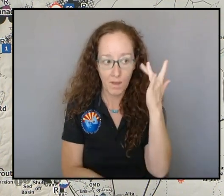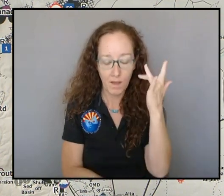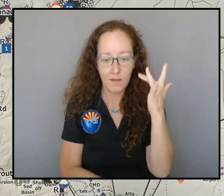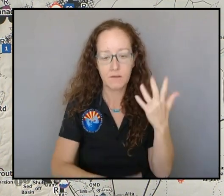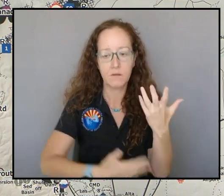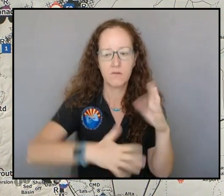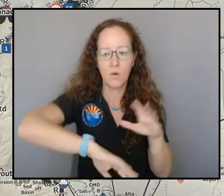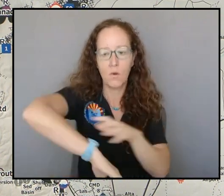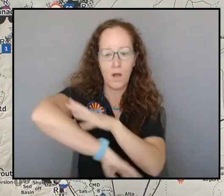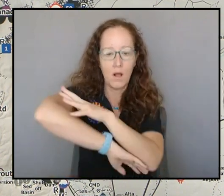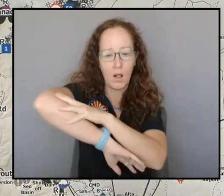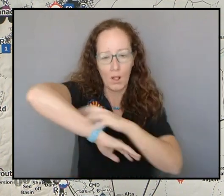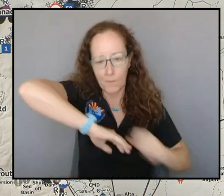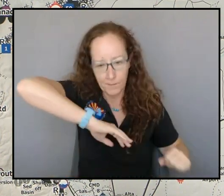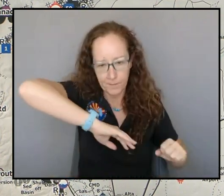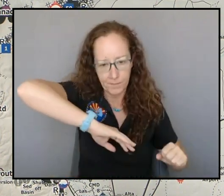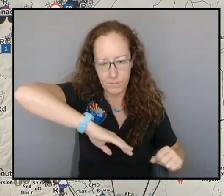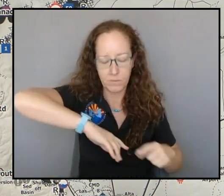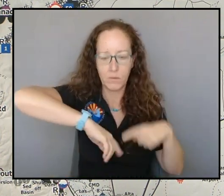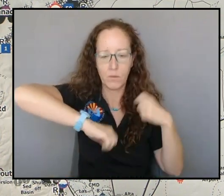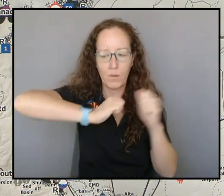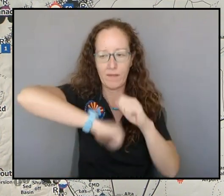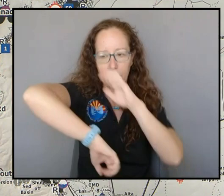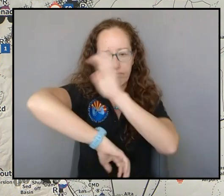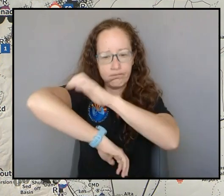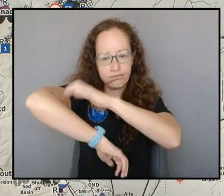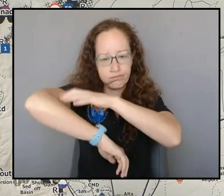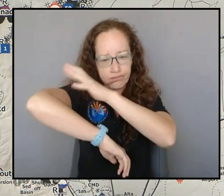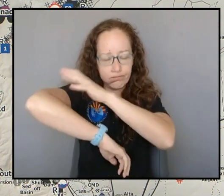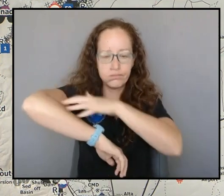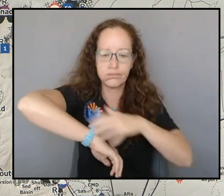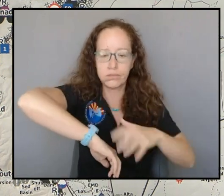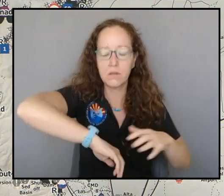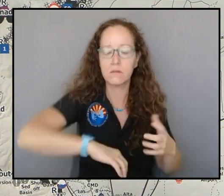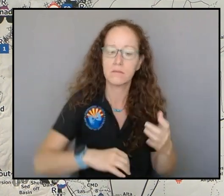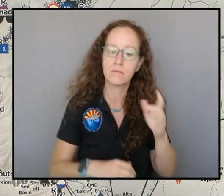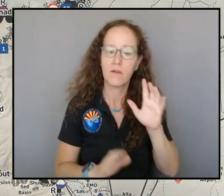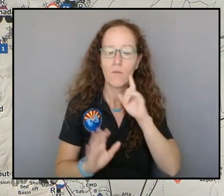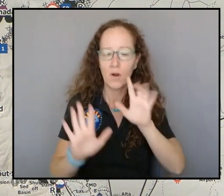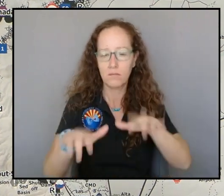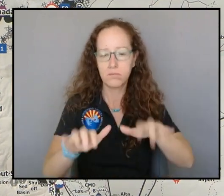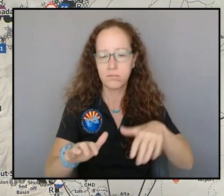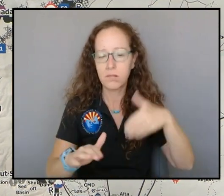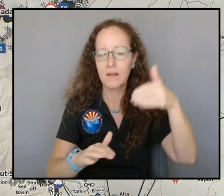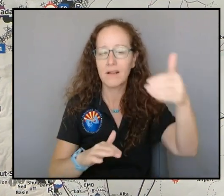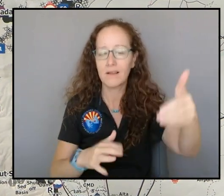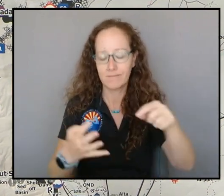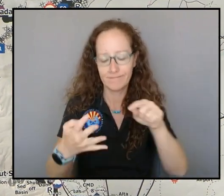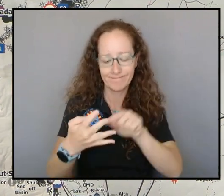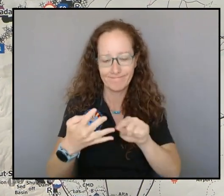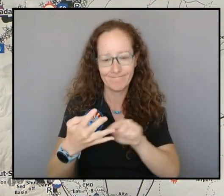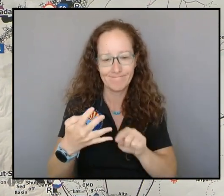into the monsoonal type conditions later in the month, and in to next month, and over the coming weeks to